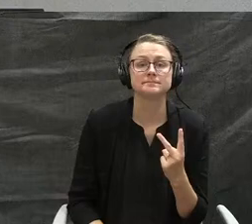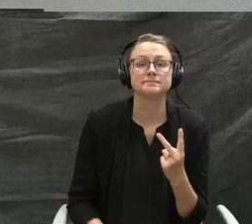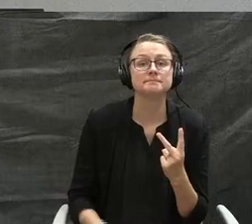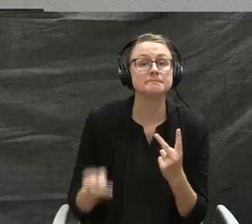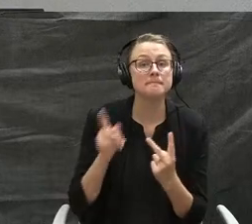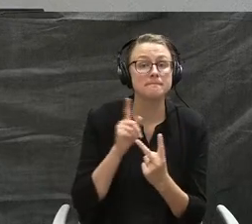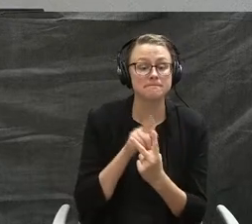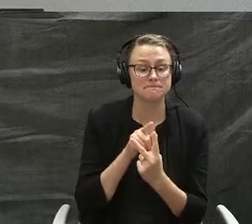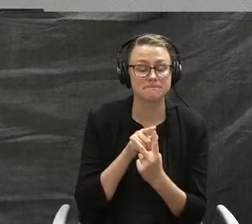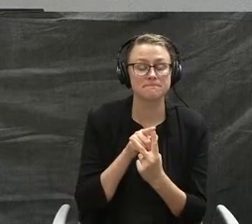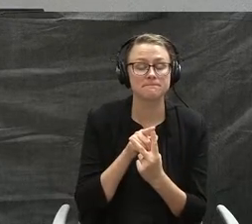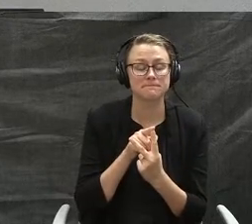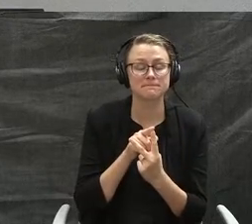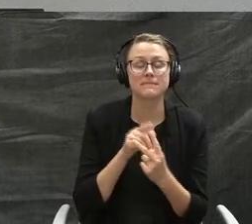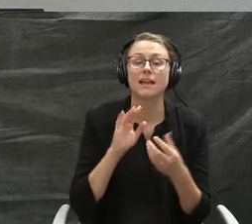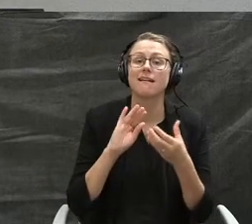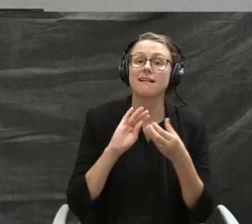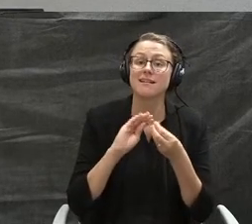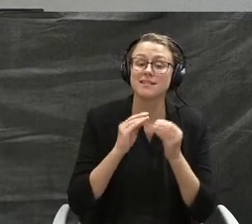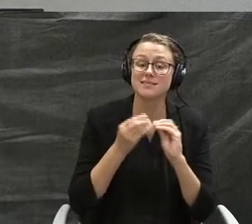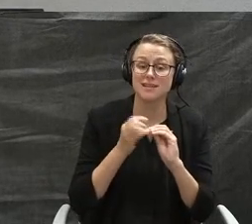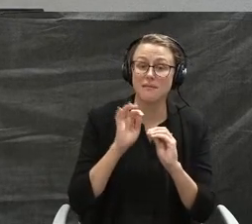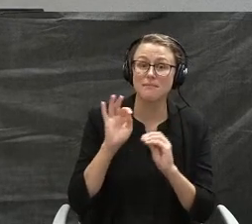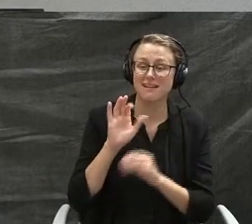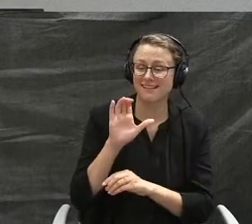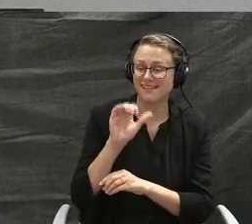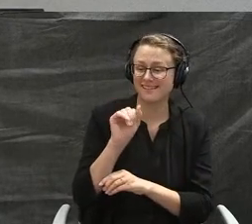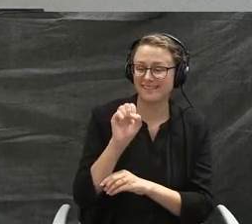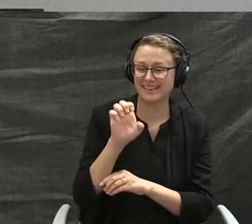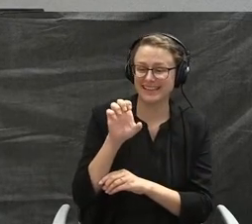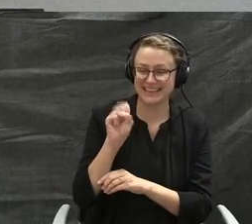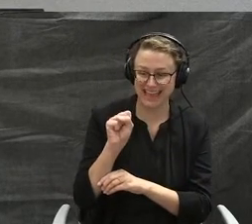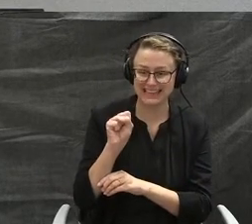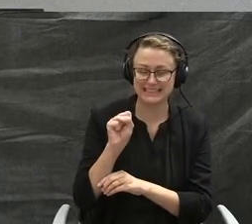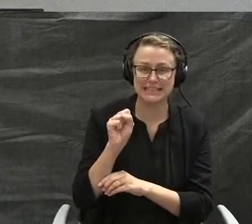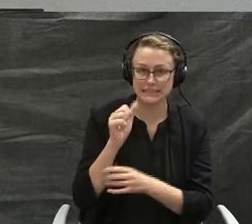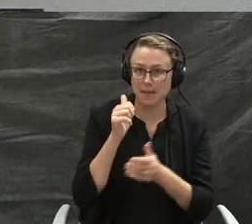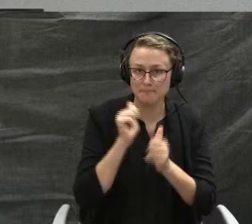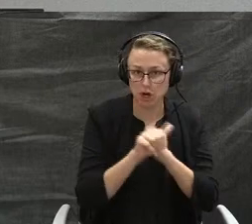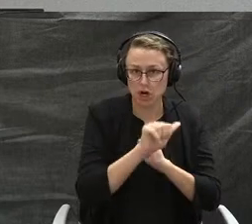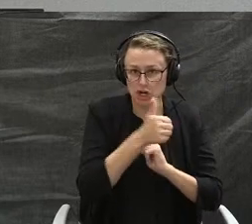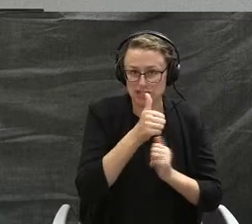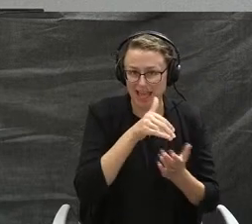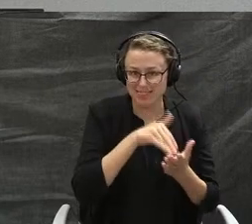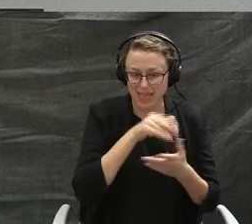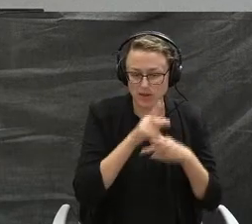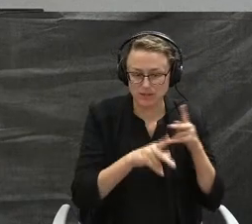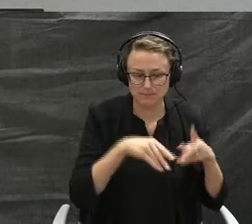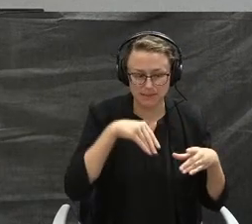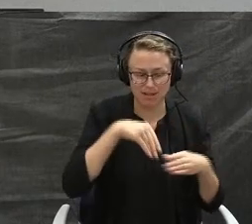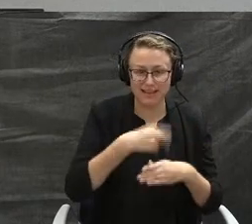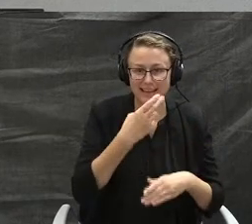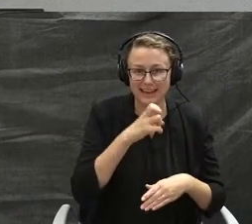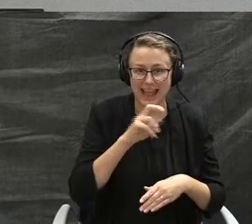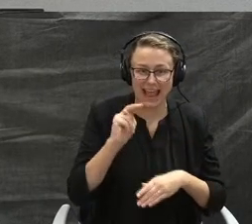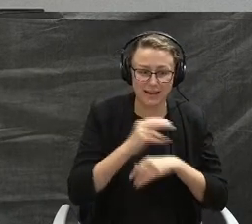Number of cases per 10,000 in Hennepin County has been going up over the last five weeks.